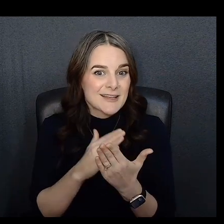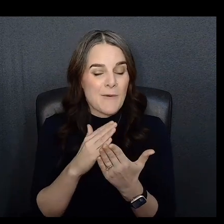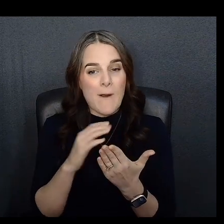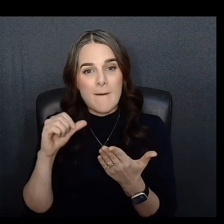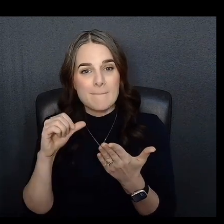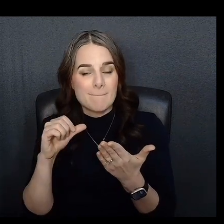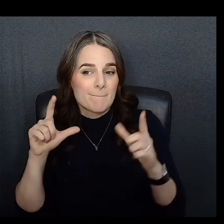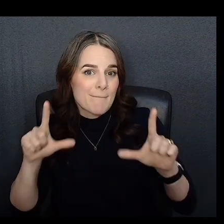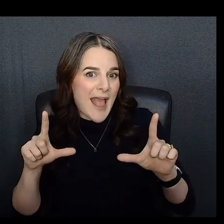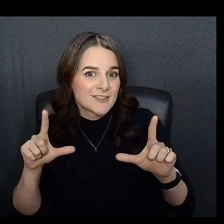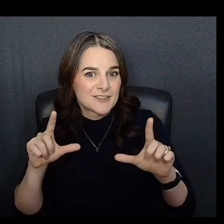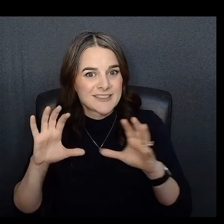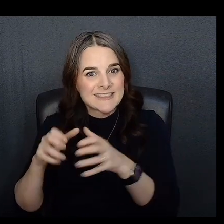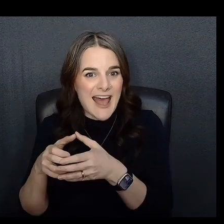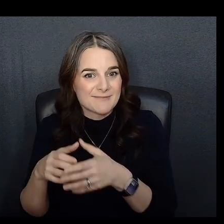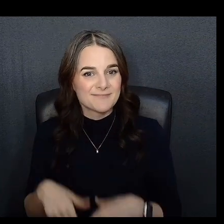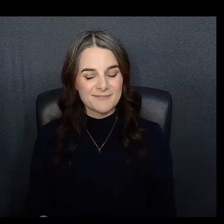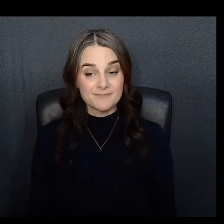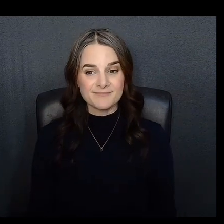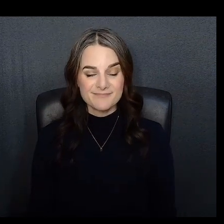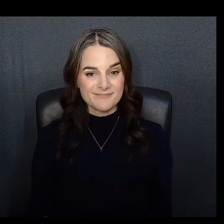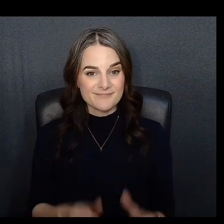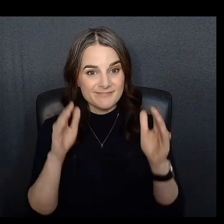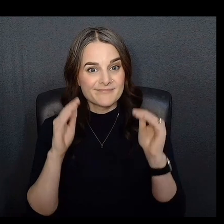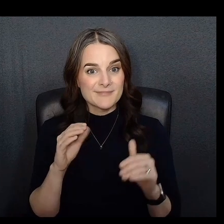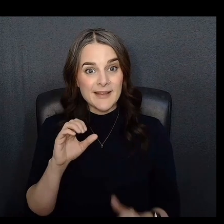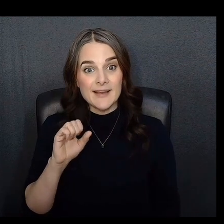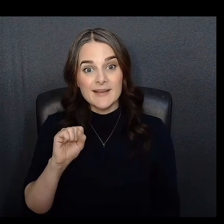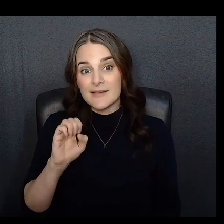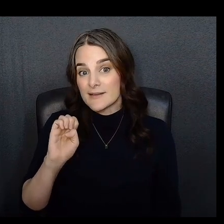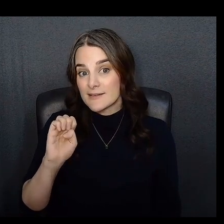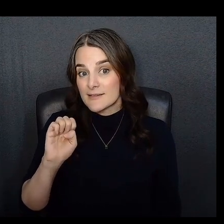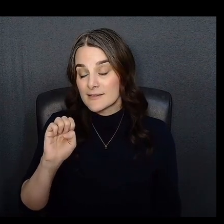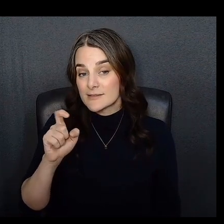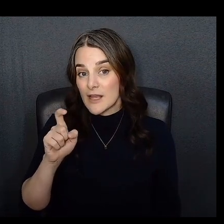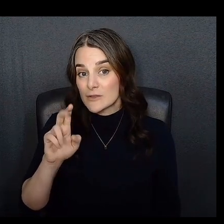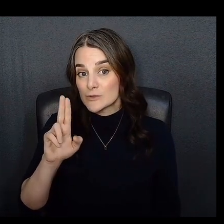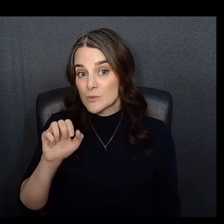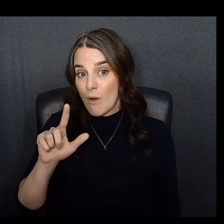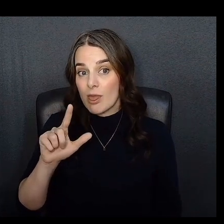And then sexual health. Another screenshot from Grid. This one's a vocabulary for life page set.